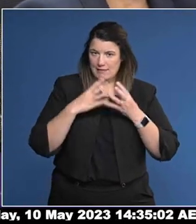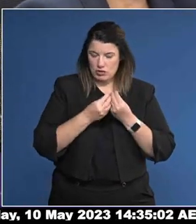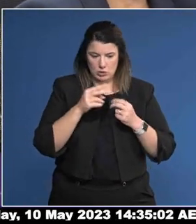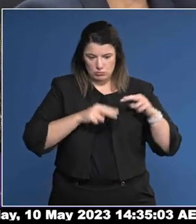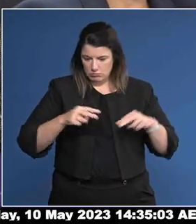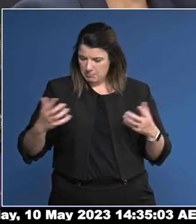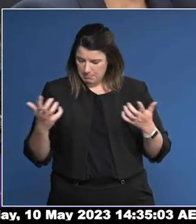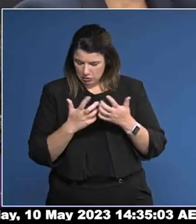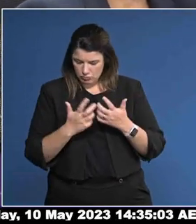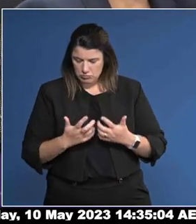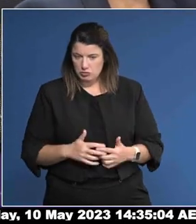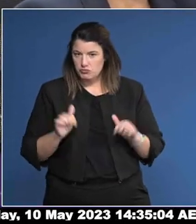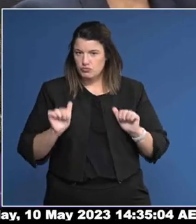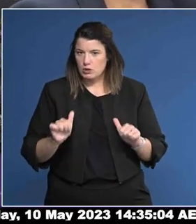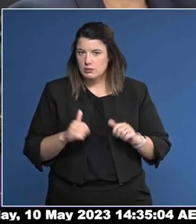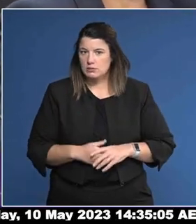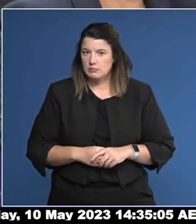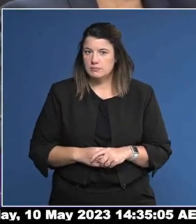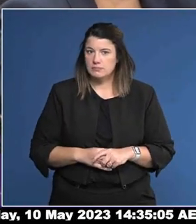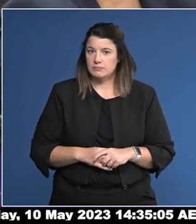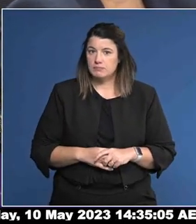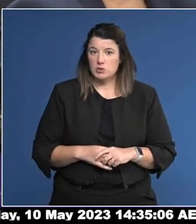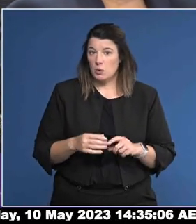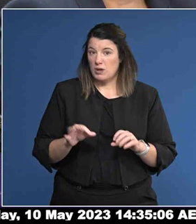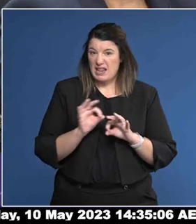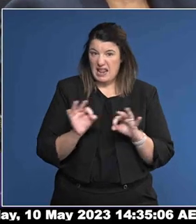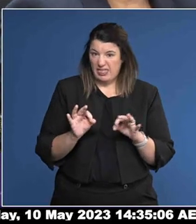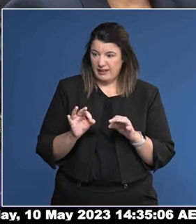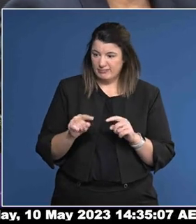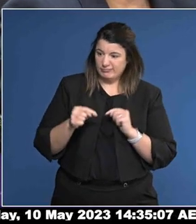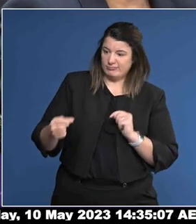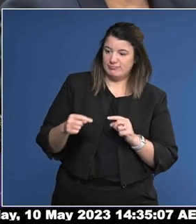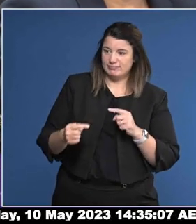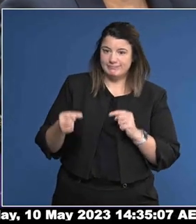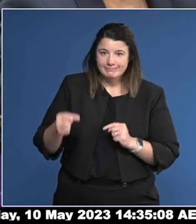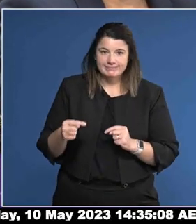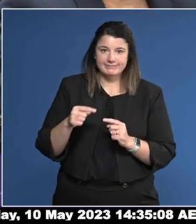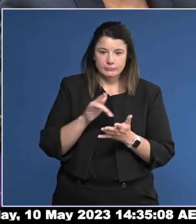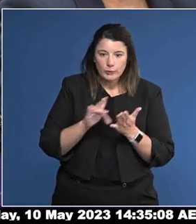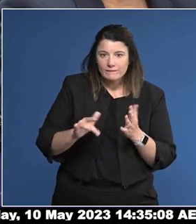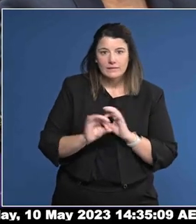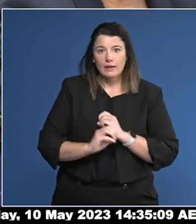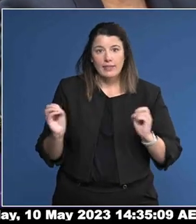Yes. MS EASTMAN: So you don't take any issue with the content of the agreed facts to the extent that they're relevant to your department?